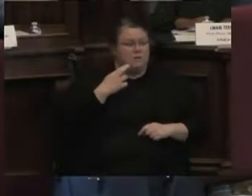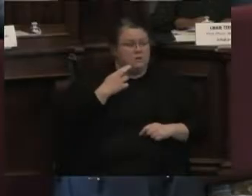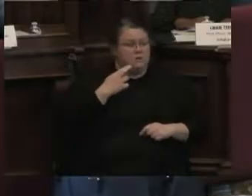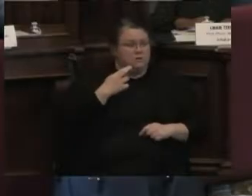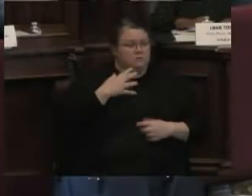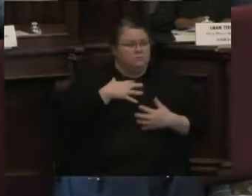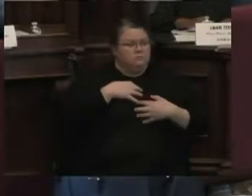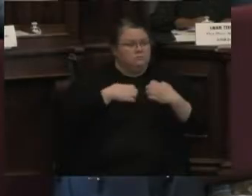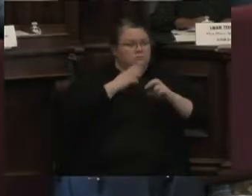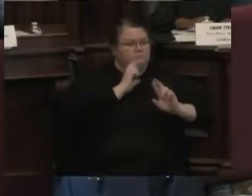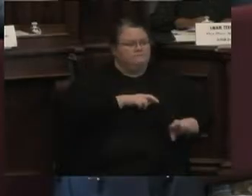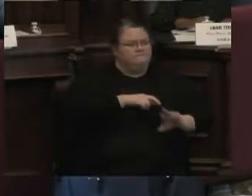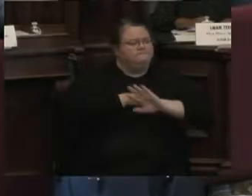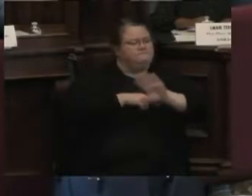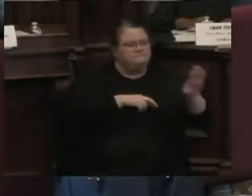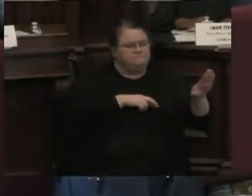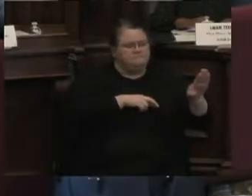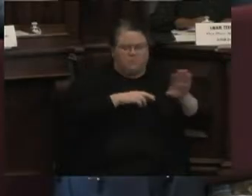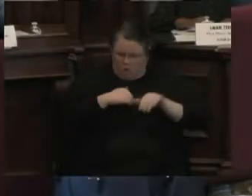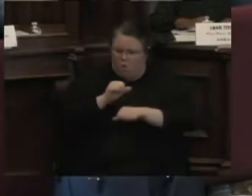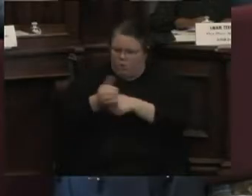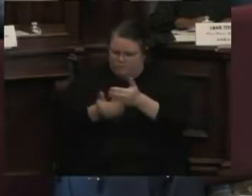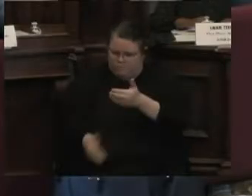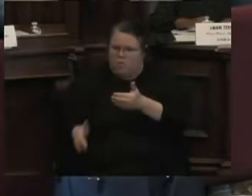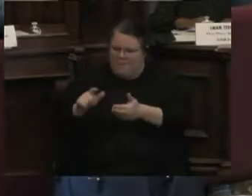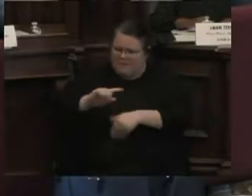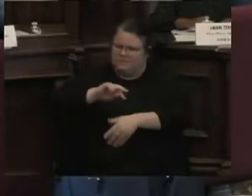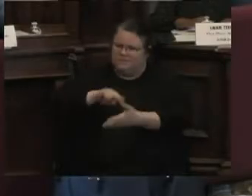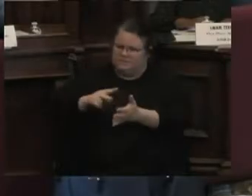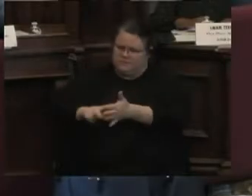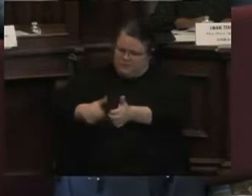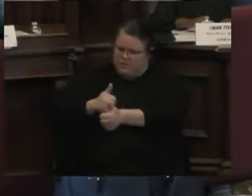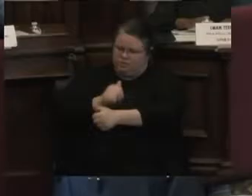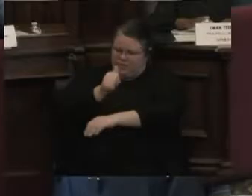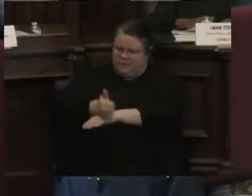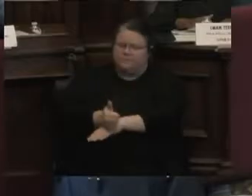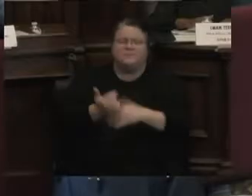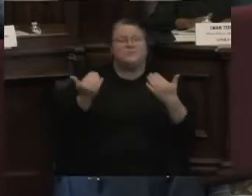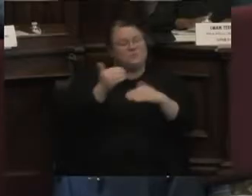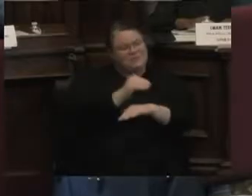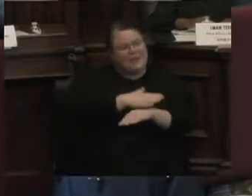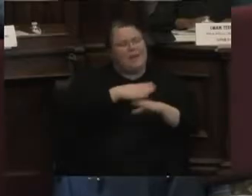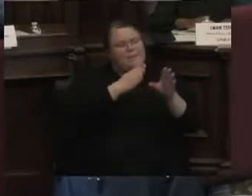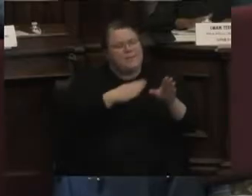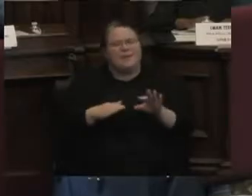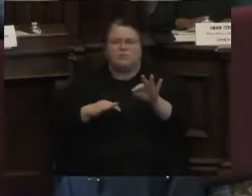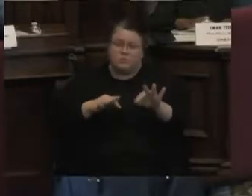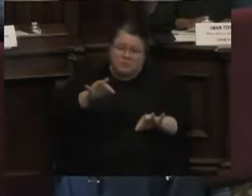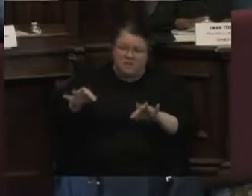and it requires for us to move from reaction, to be very